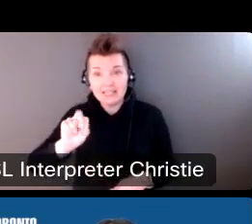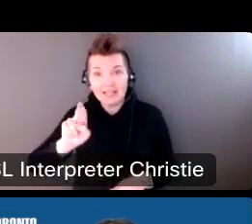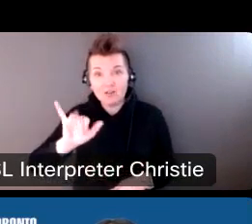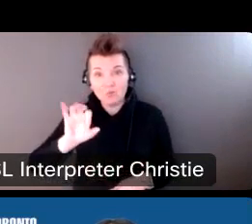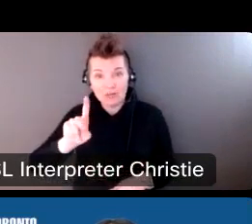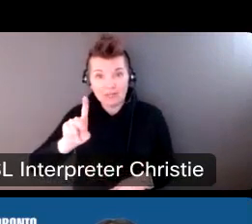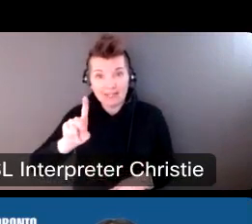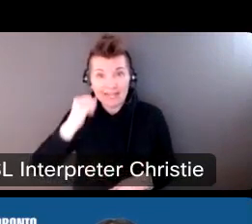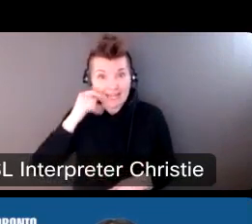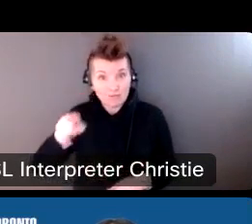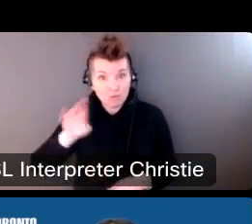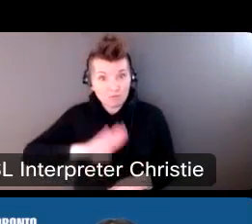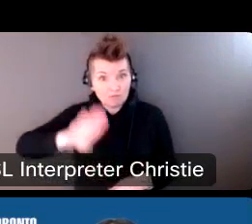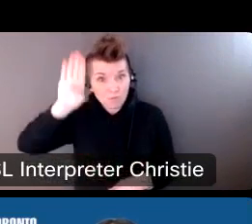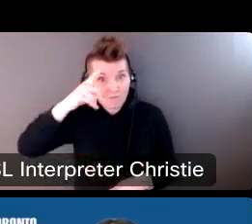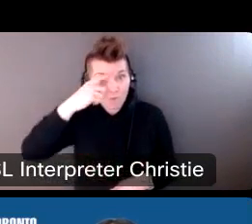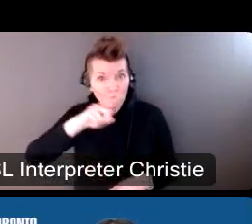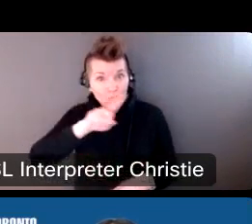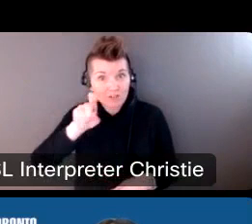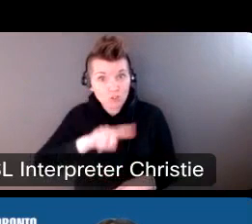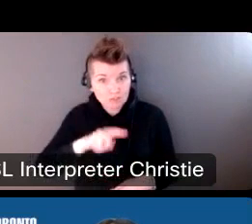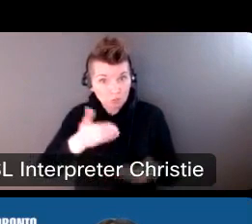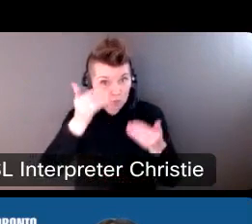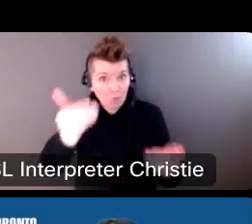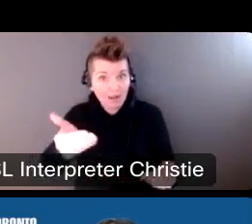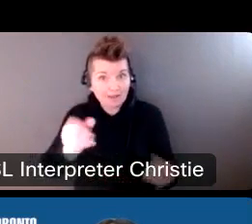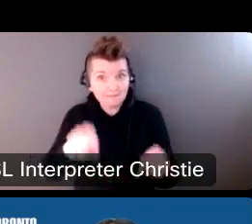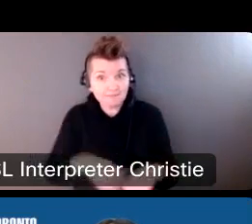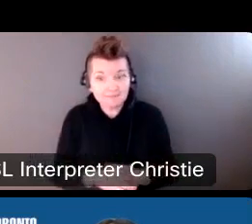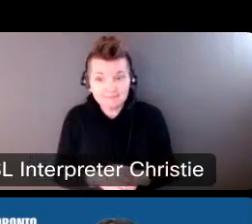I'm going to unmute you now and you can ask it.